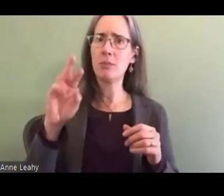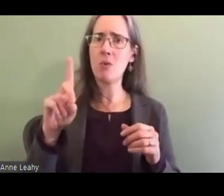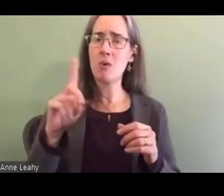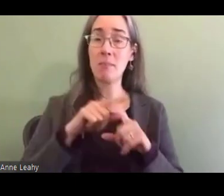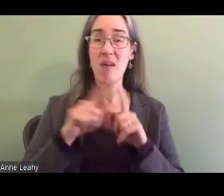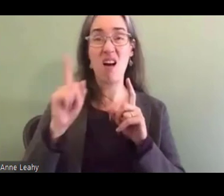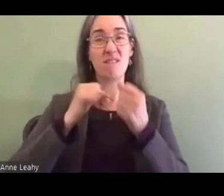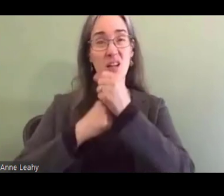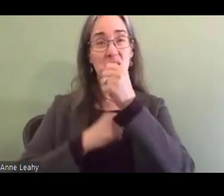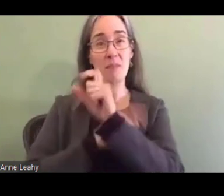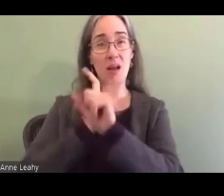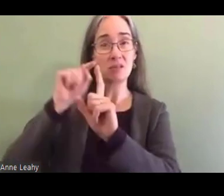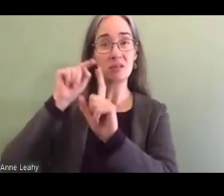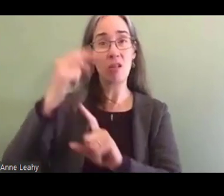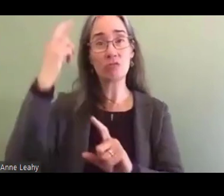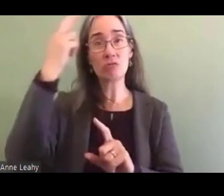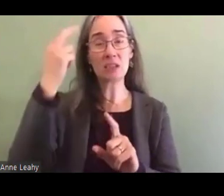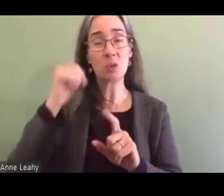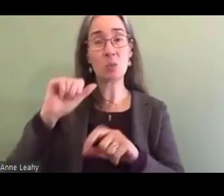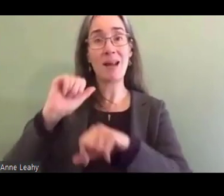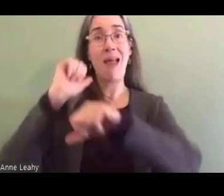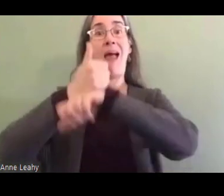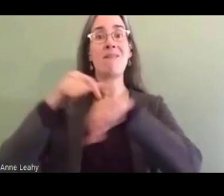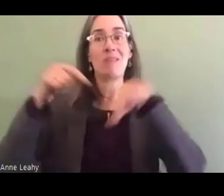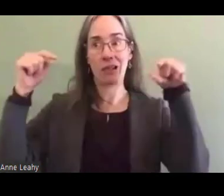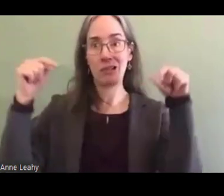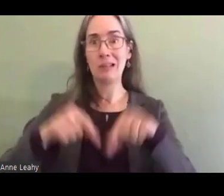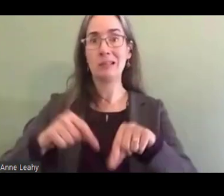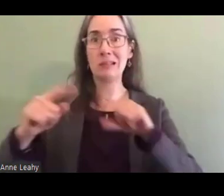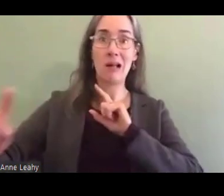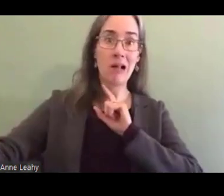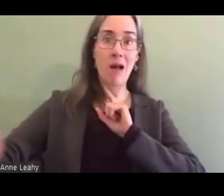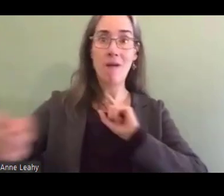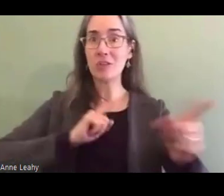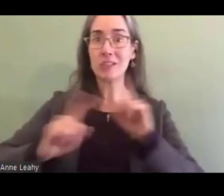But the fundamental reason that we are having this conversation